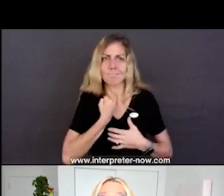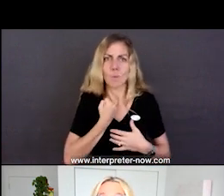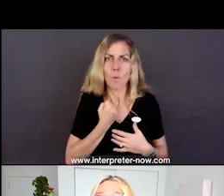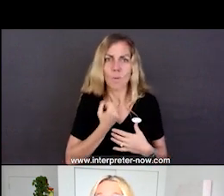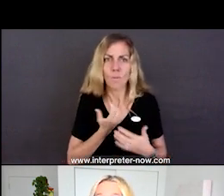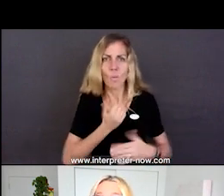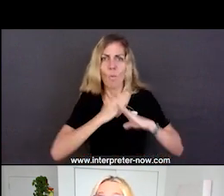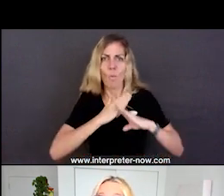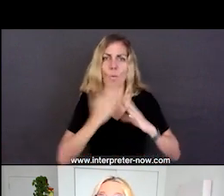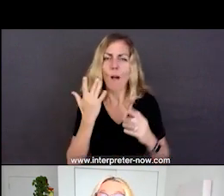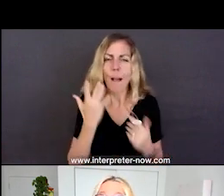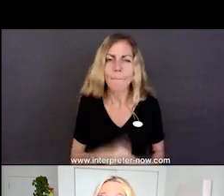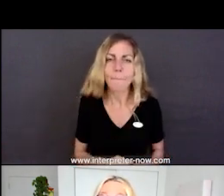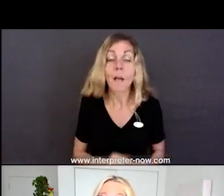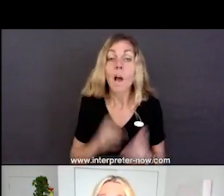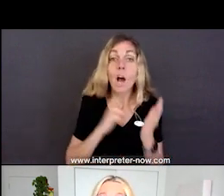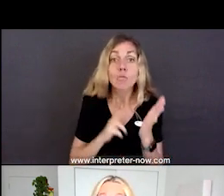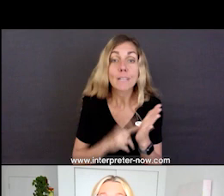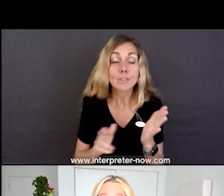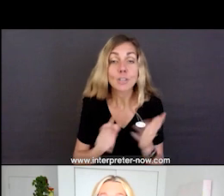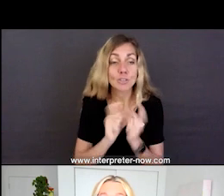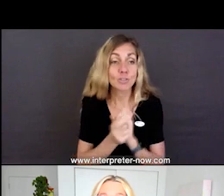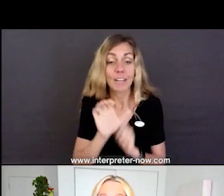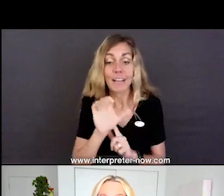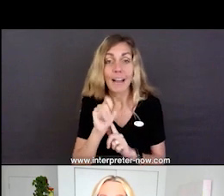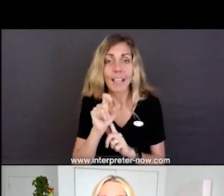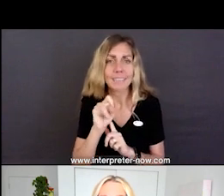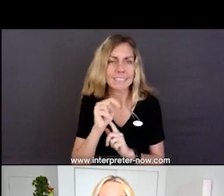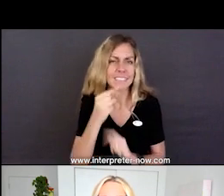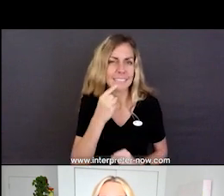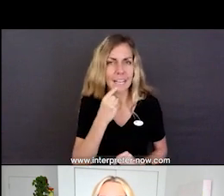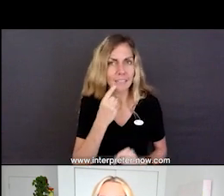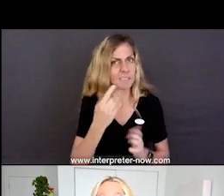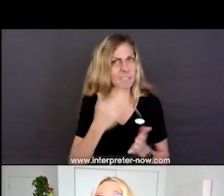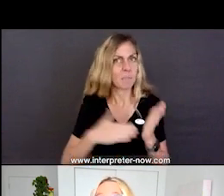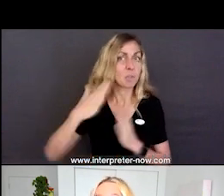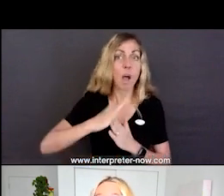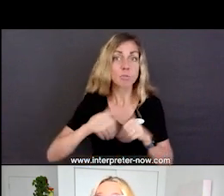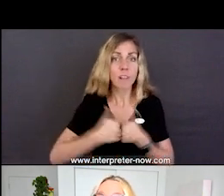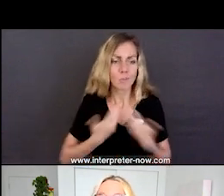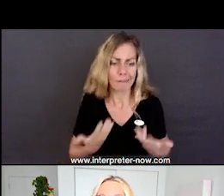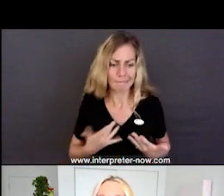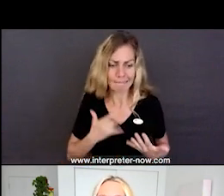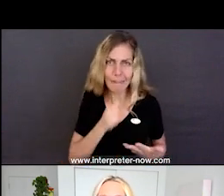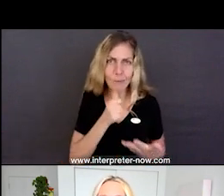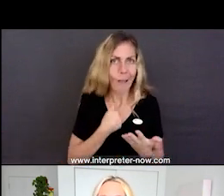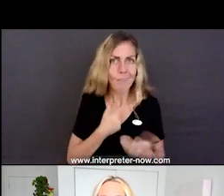Our research at Change Catalyst shows that the top challenges that people have, are not having the skills or the understanding.